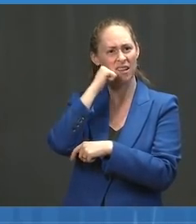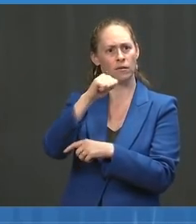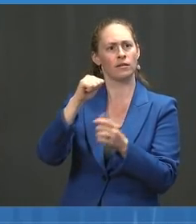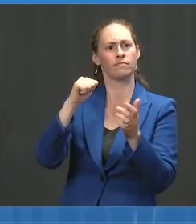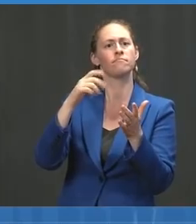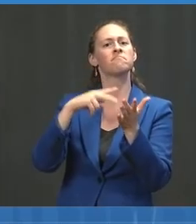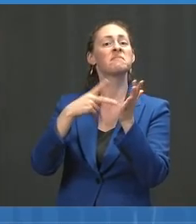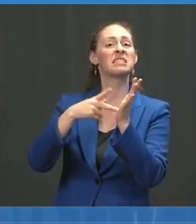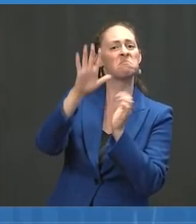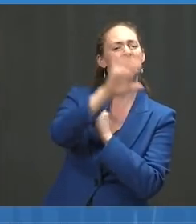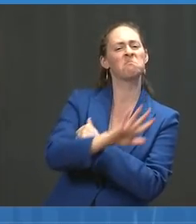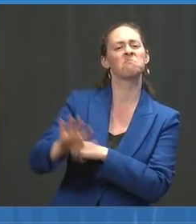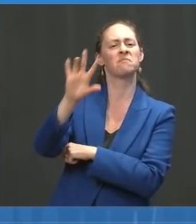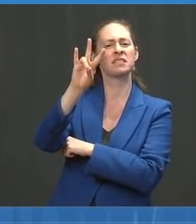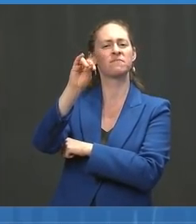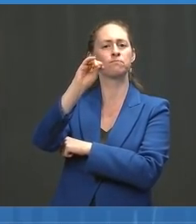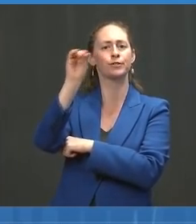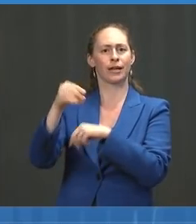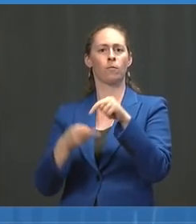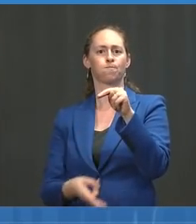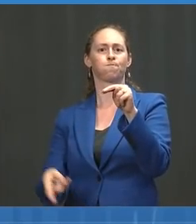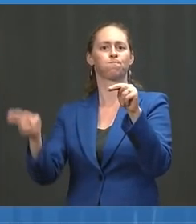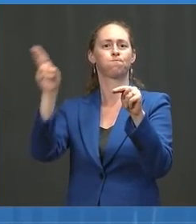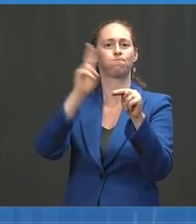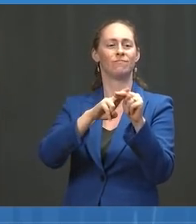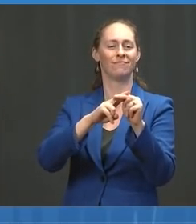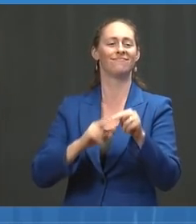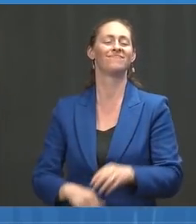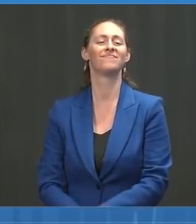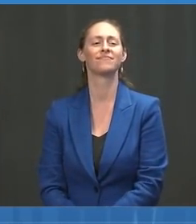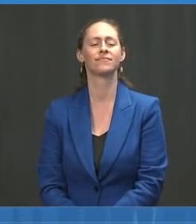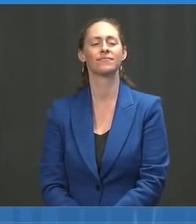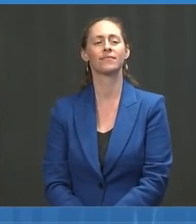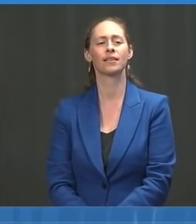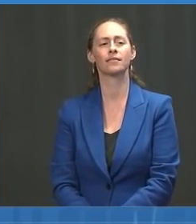And we're seeing the greatest increases in states that had been lagging on vaccinations.